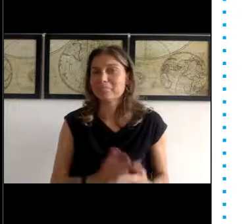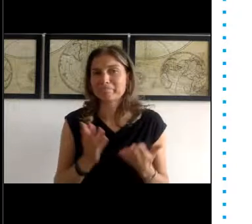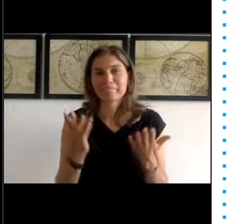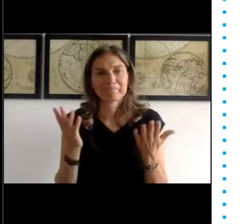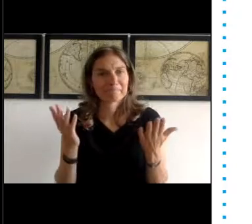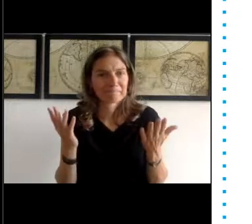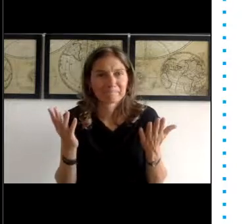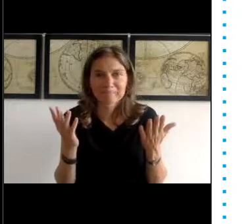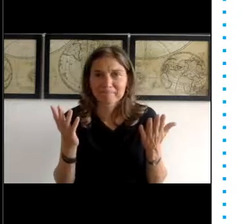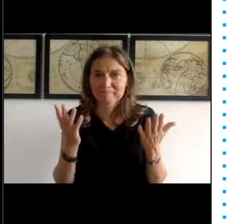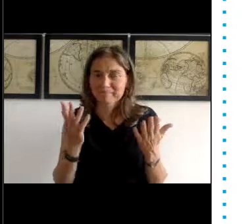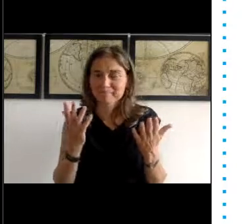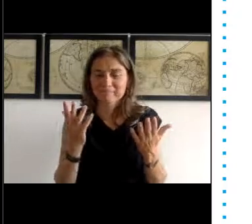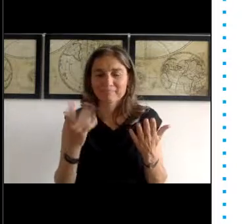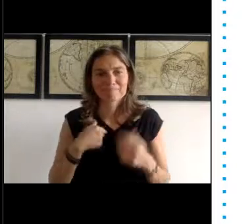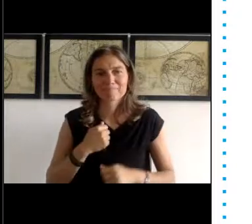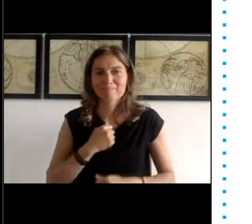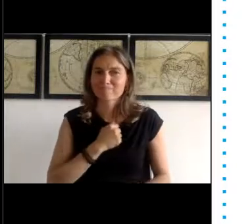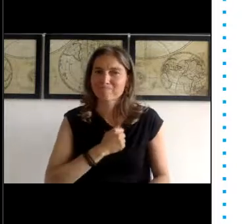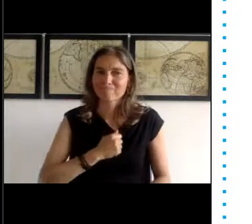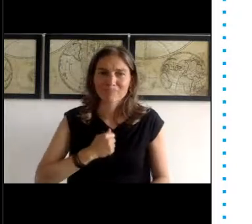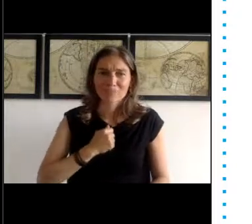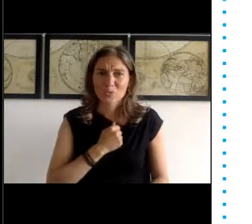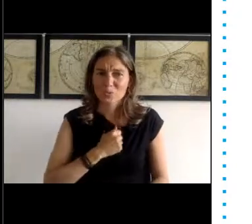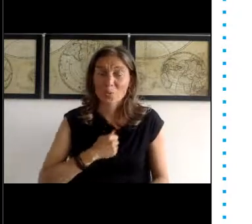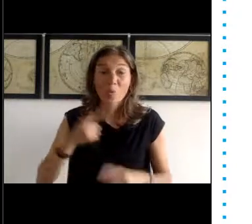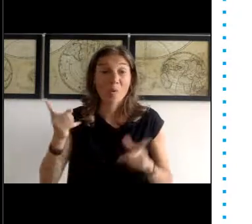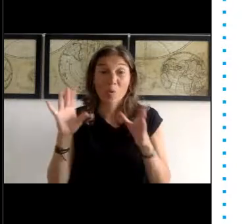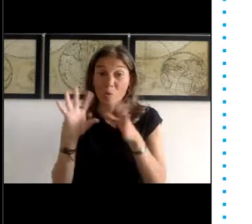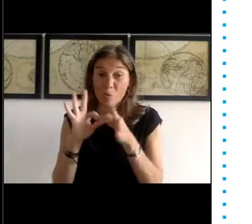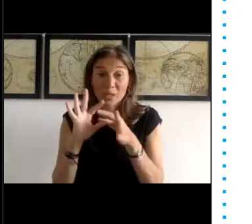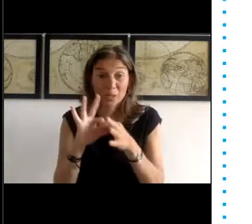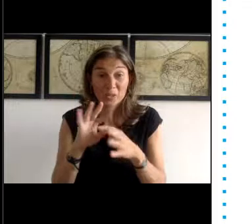Thank you Loredana. Thank you for all the interesting presentations.